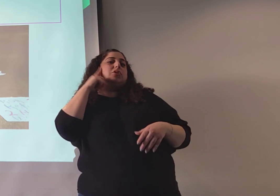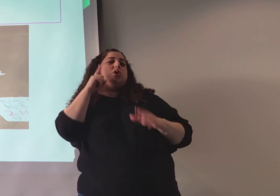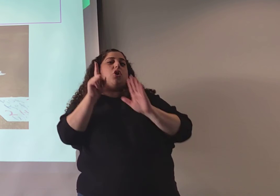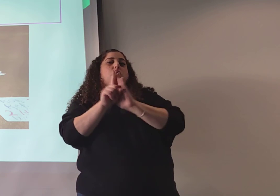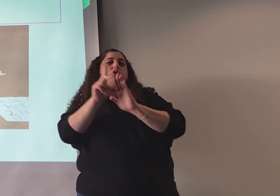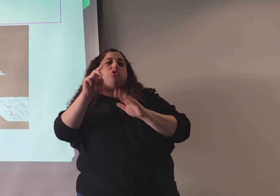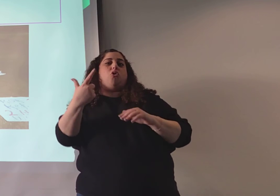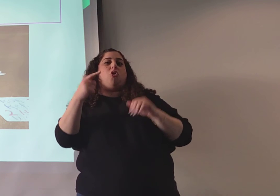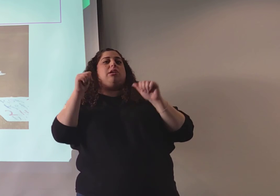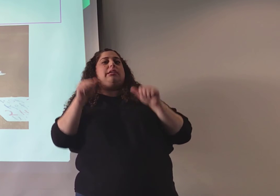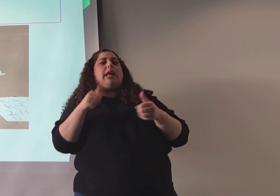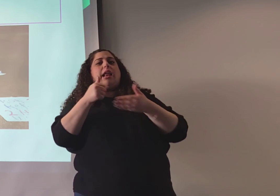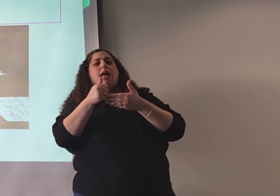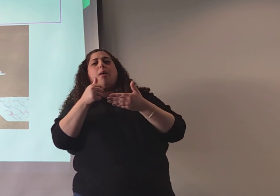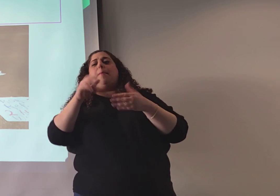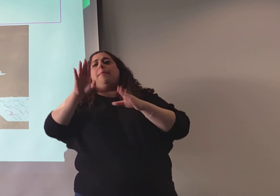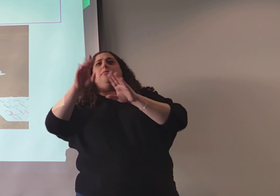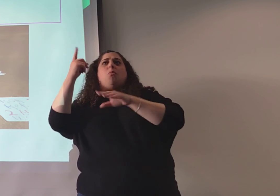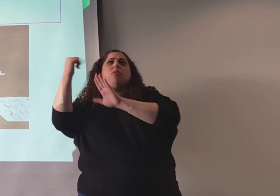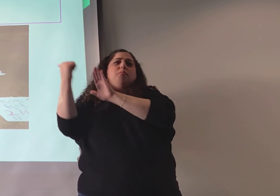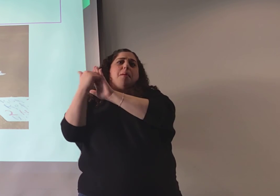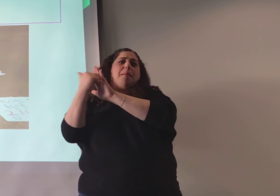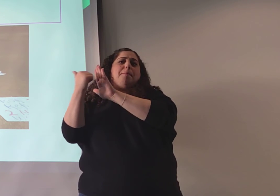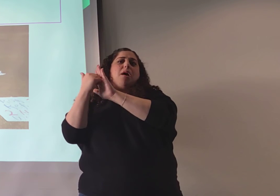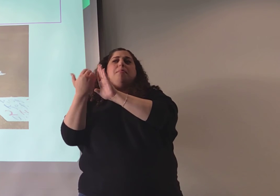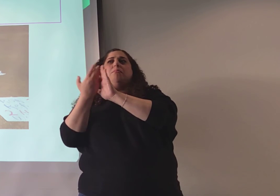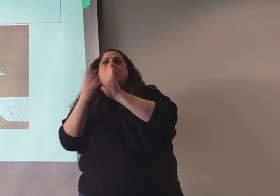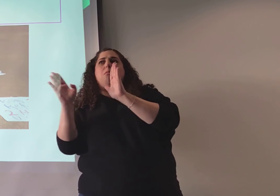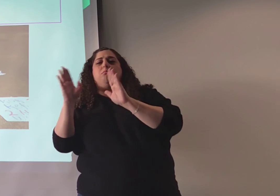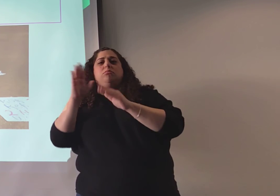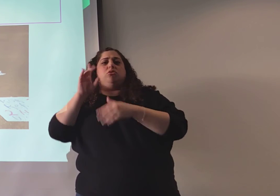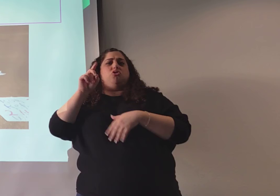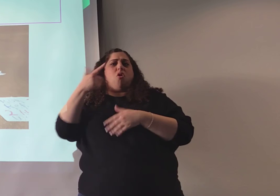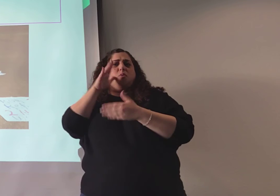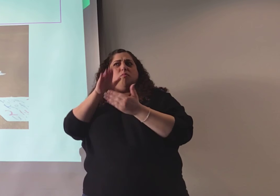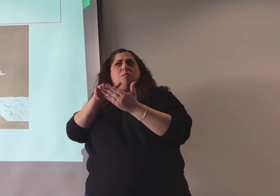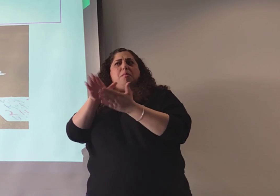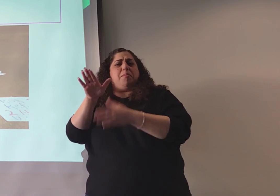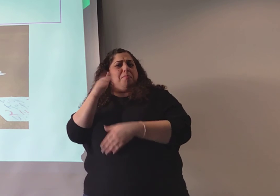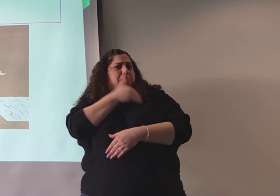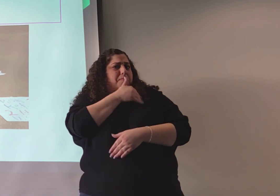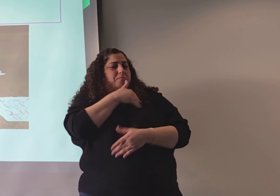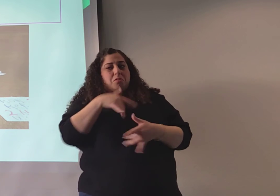reasonable and reasonable is that word that has to be interpreted.